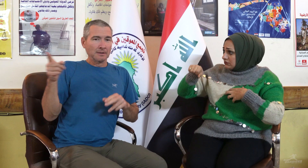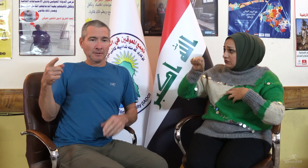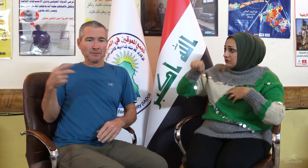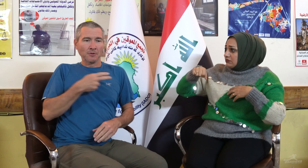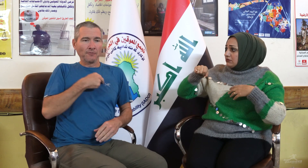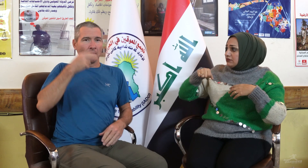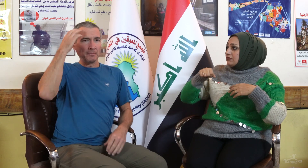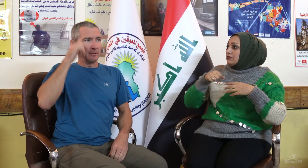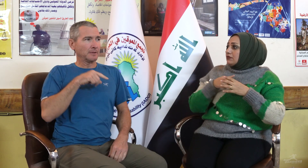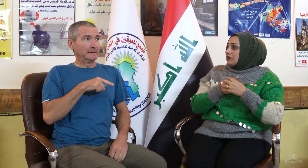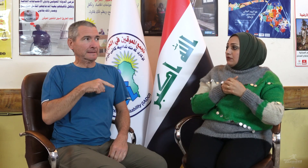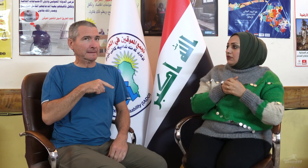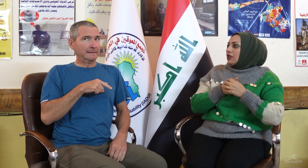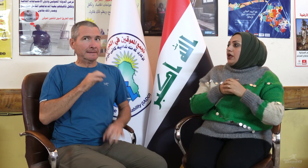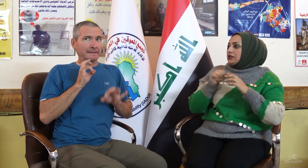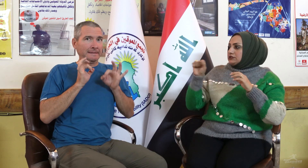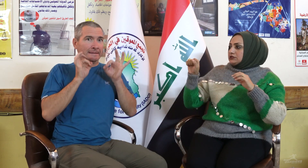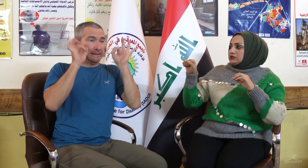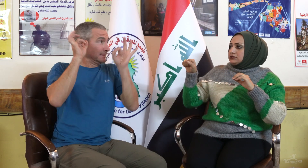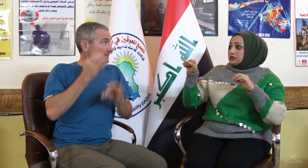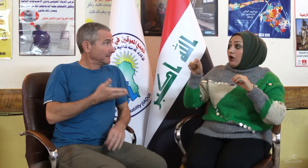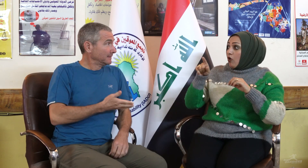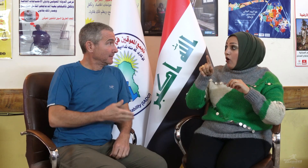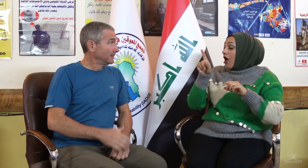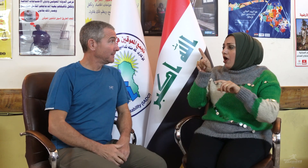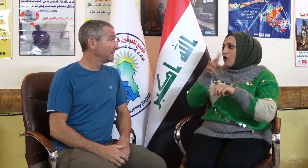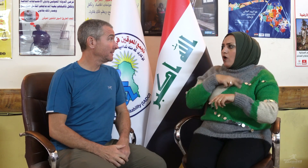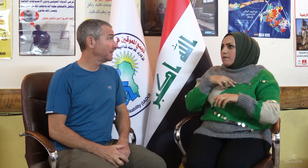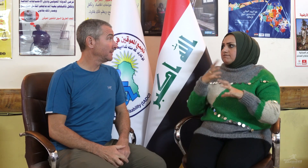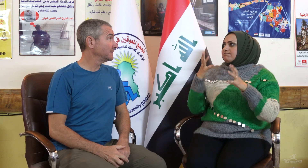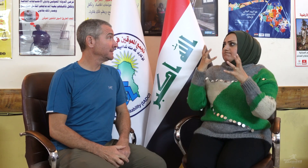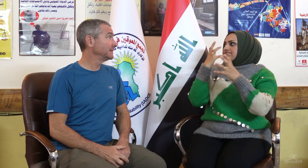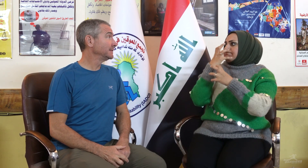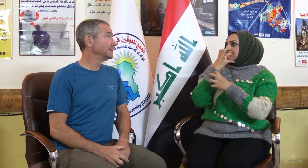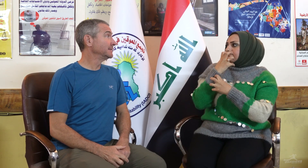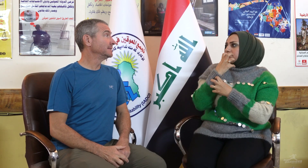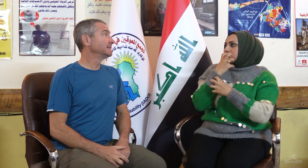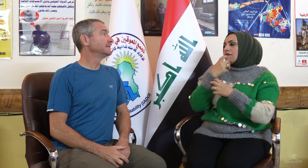some government members were uneasy. Oh, they appeared angry.